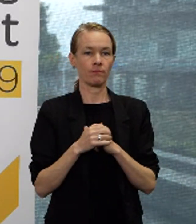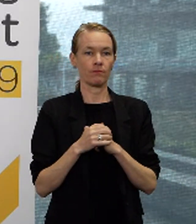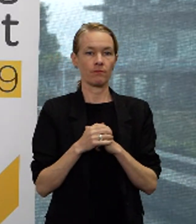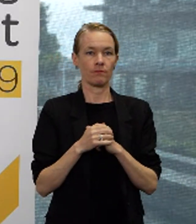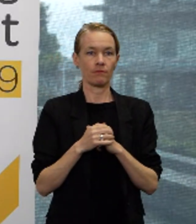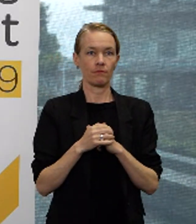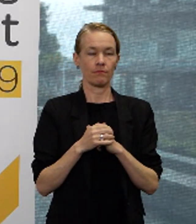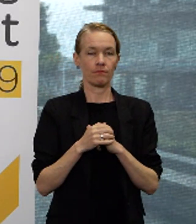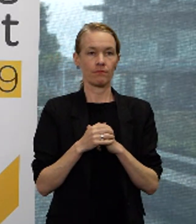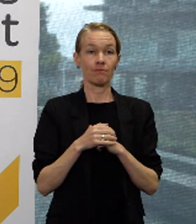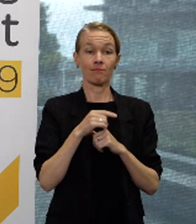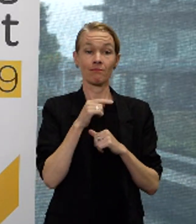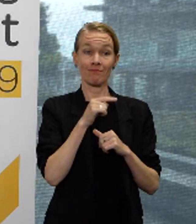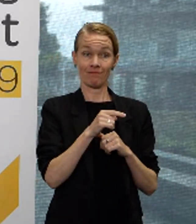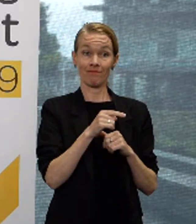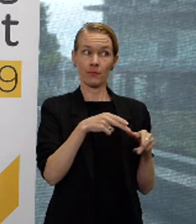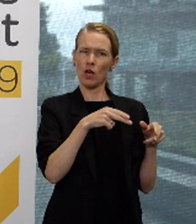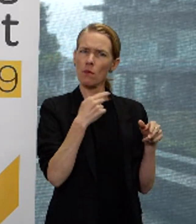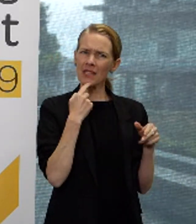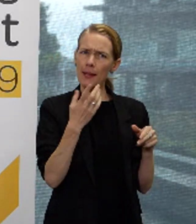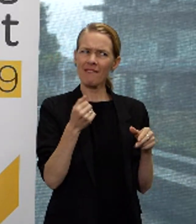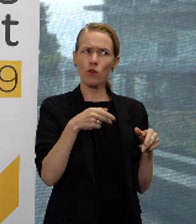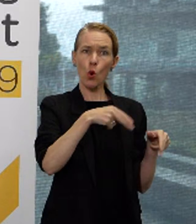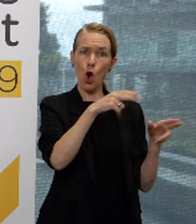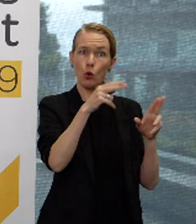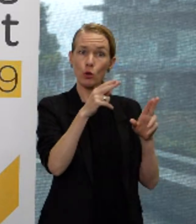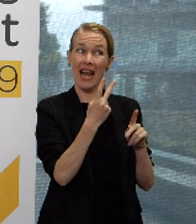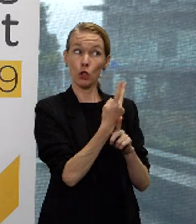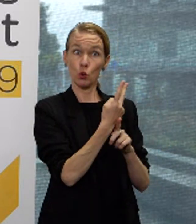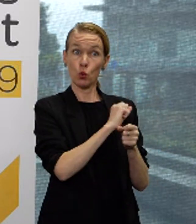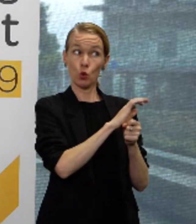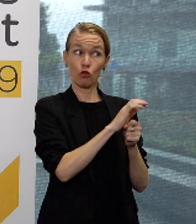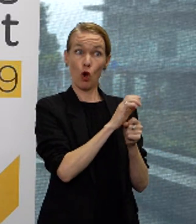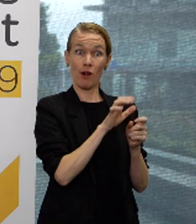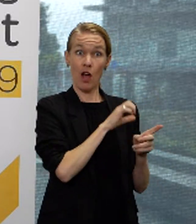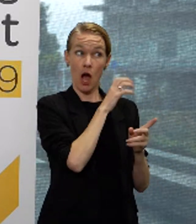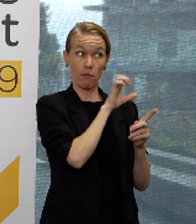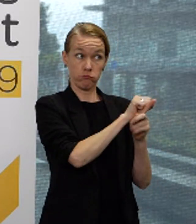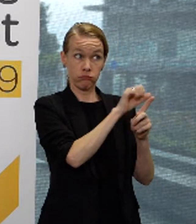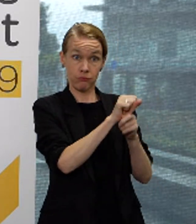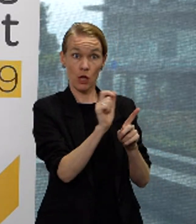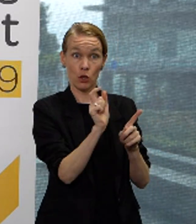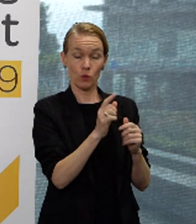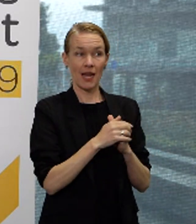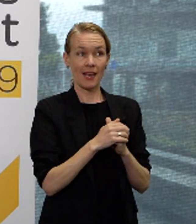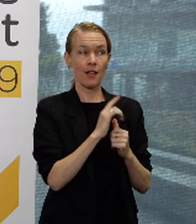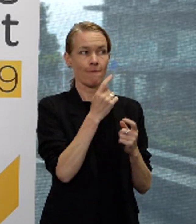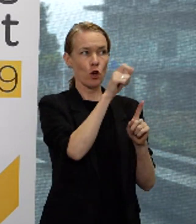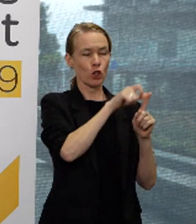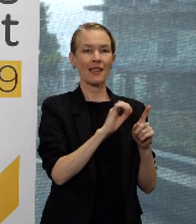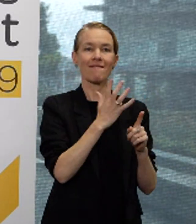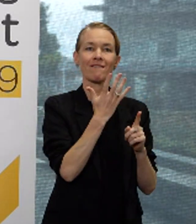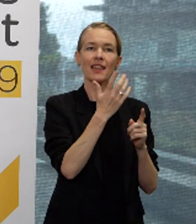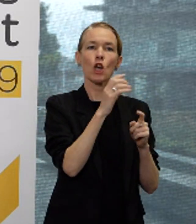from today. The first is someone who arrived on the 5th of October from England via Dubai, and tested